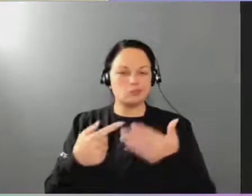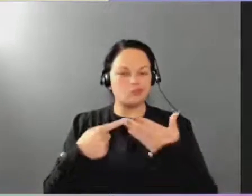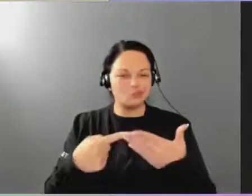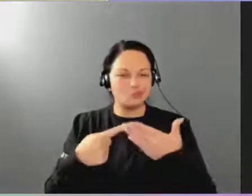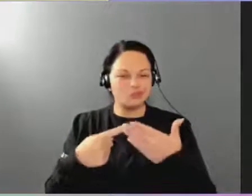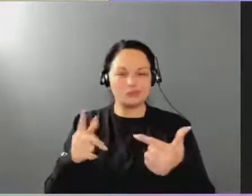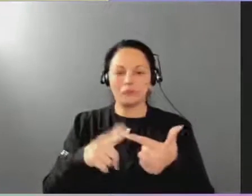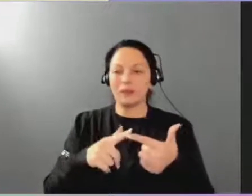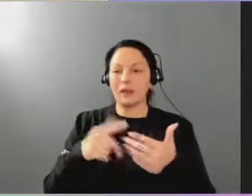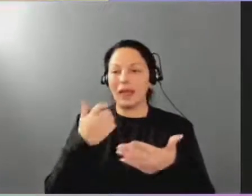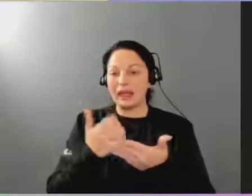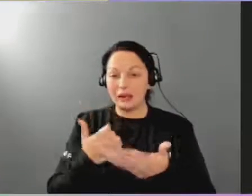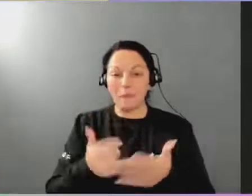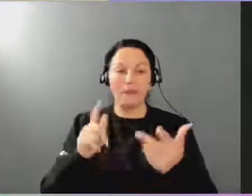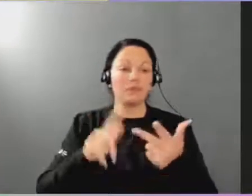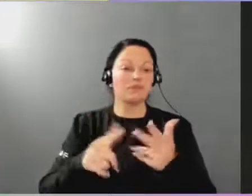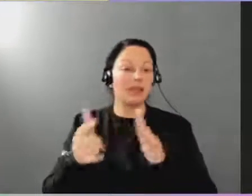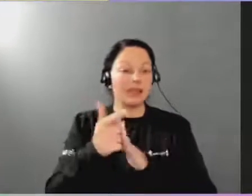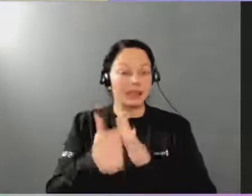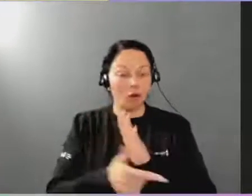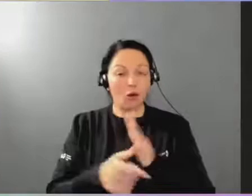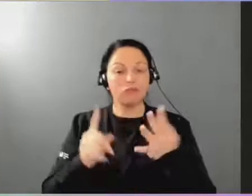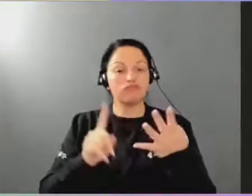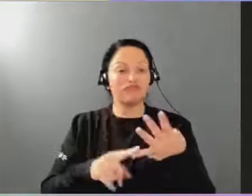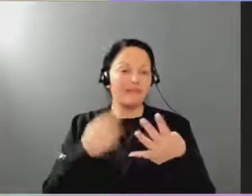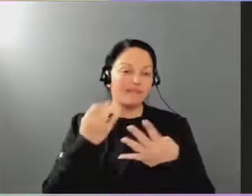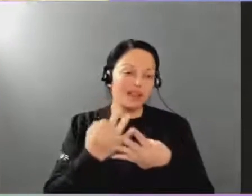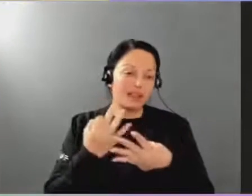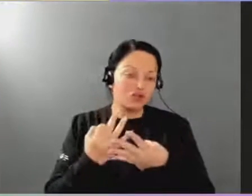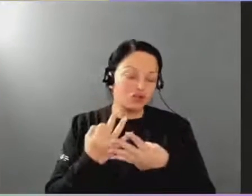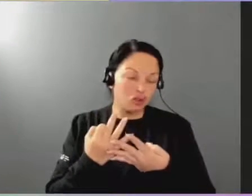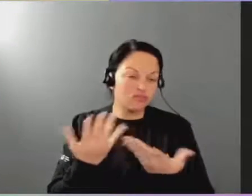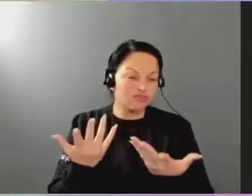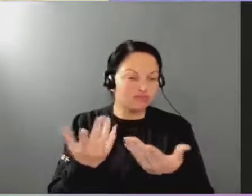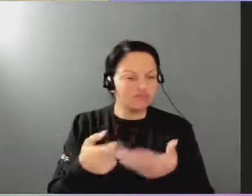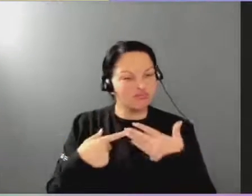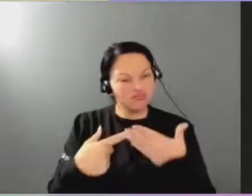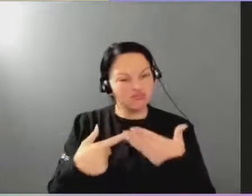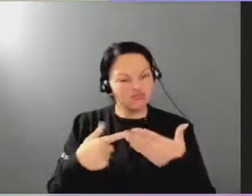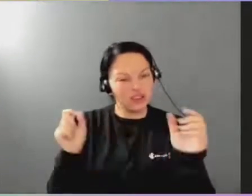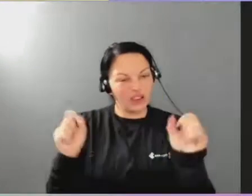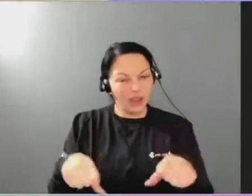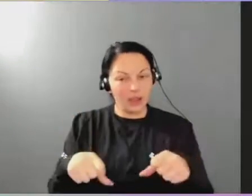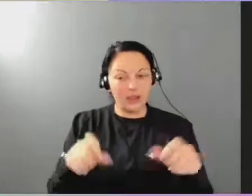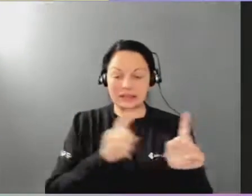you need to make a business case for it. A societal